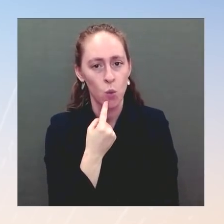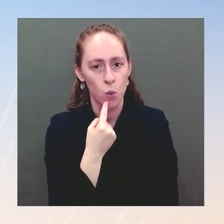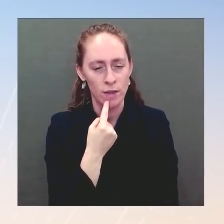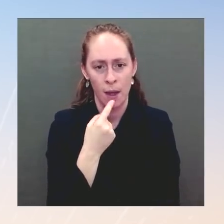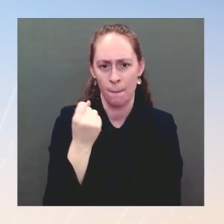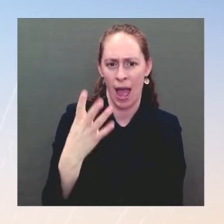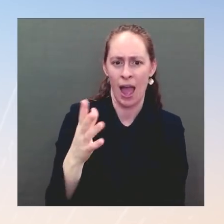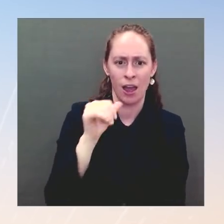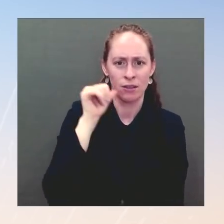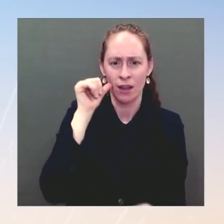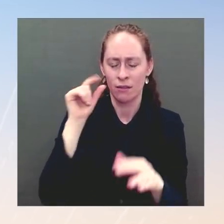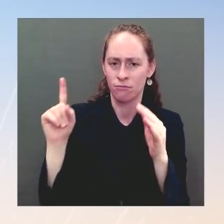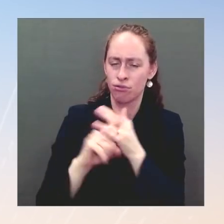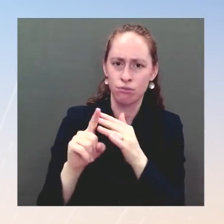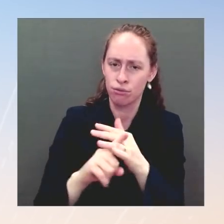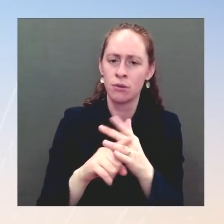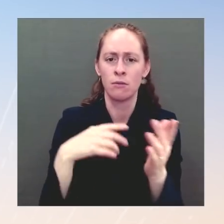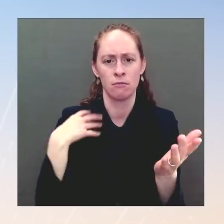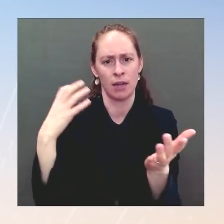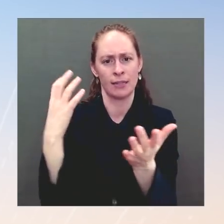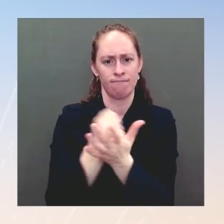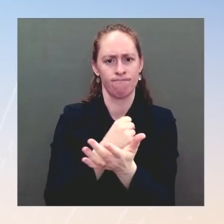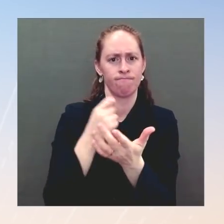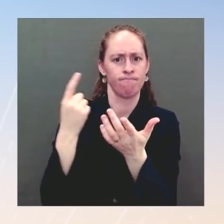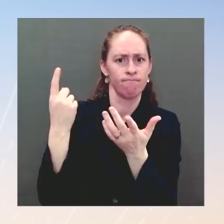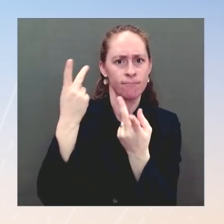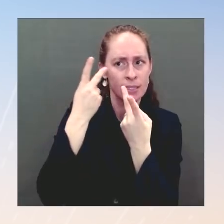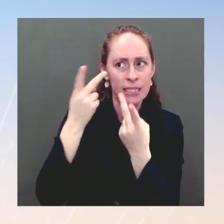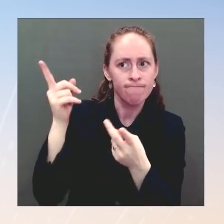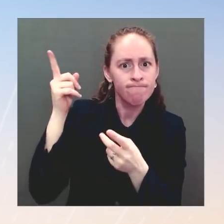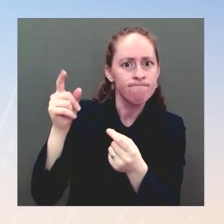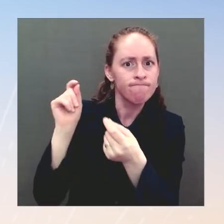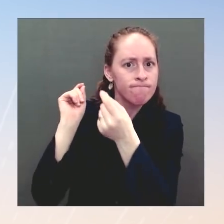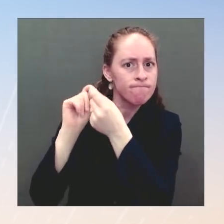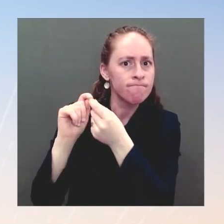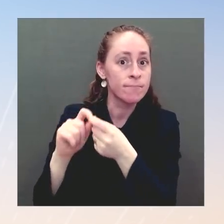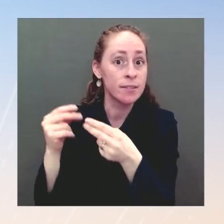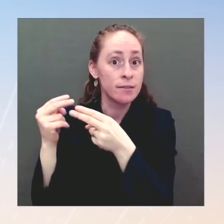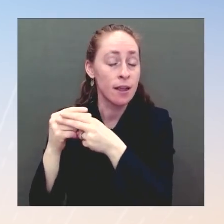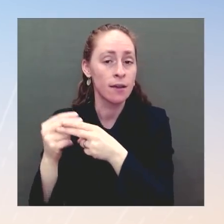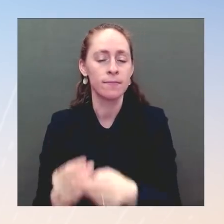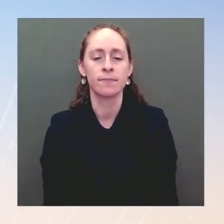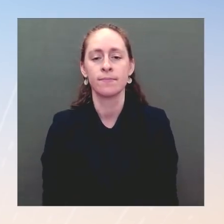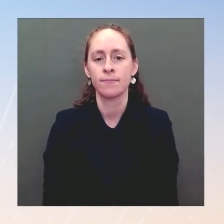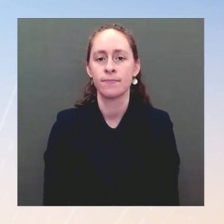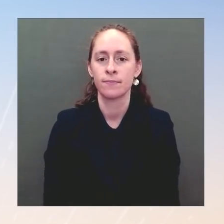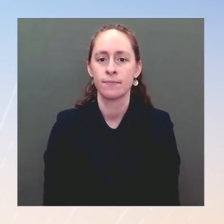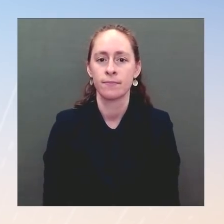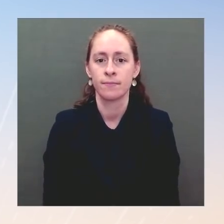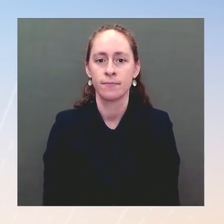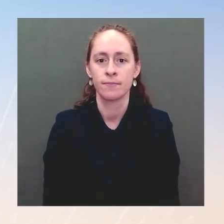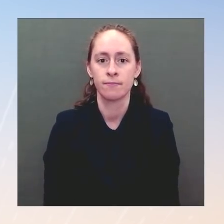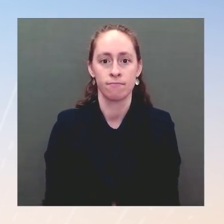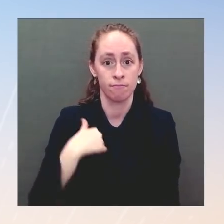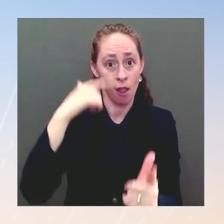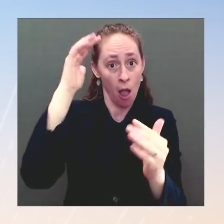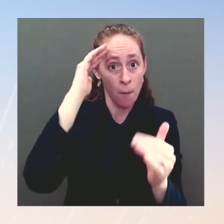Obviously, you, hopefully, have seen the announcement and the statement from the President about Nord Stream 2. We can come back to that,